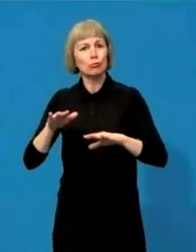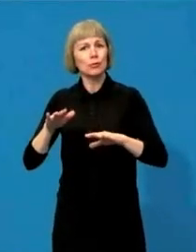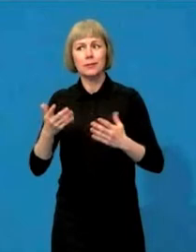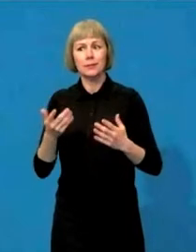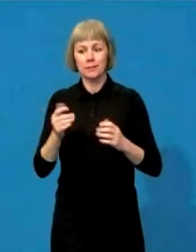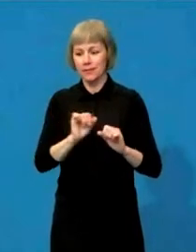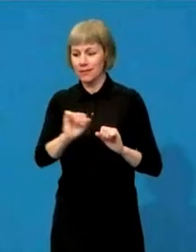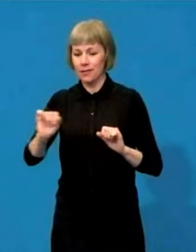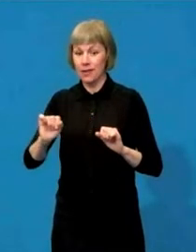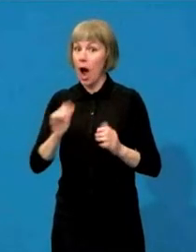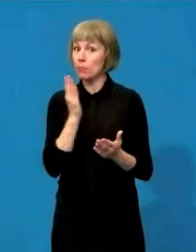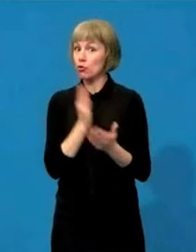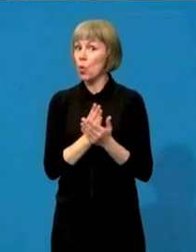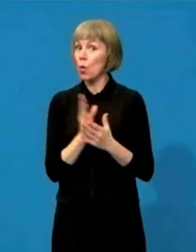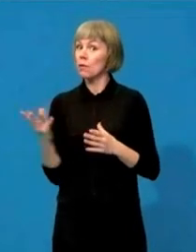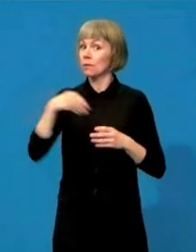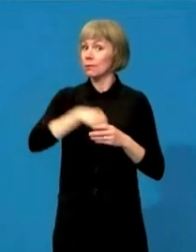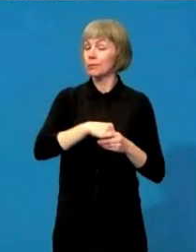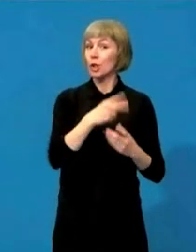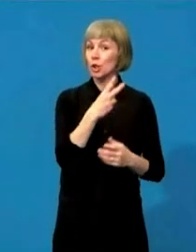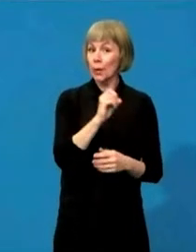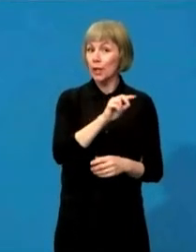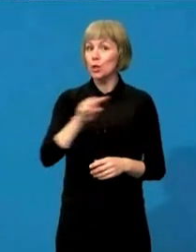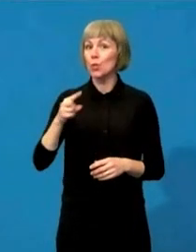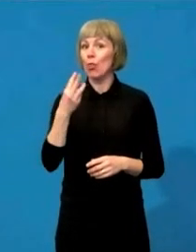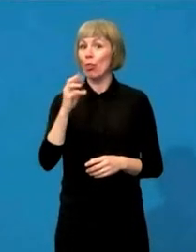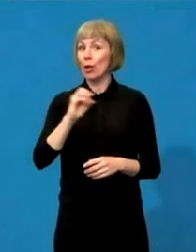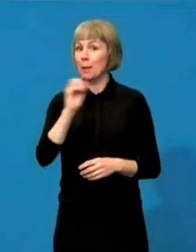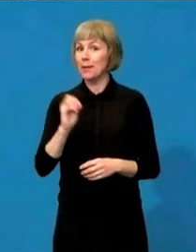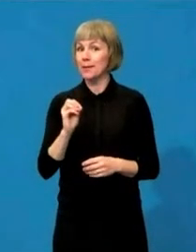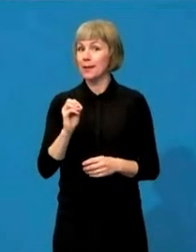this 20 to 30 per cent that appeared in the FASD study that were affected by - and on the